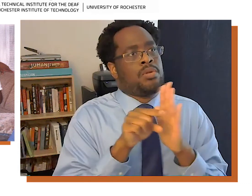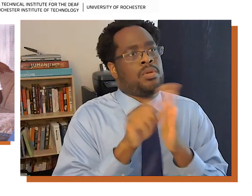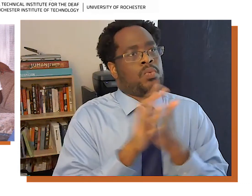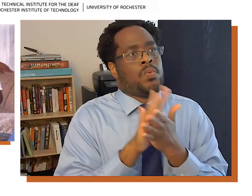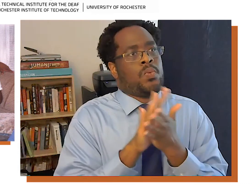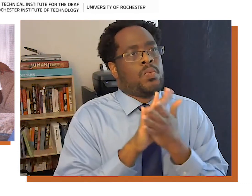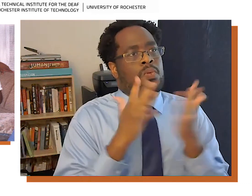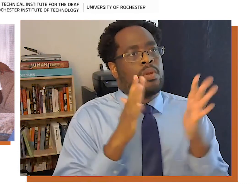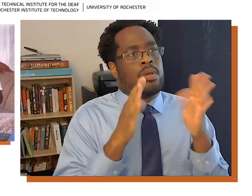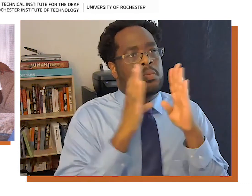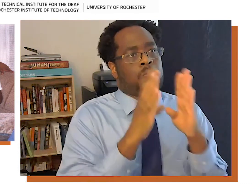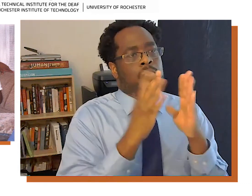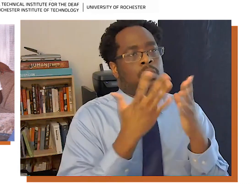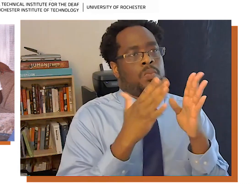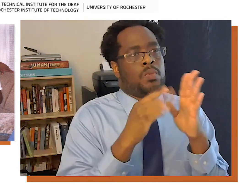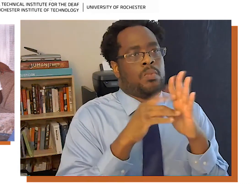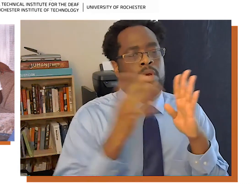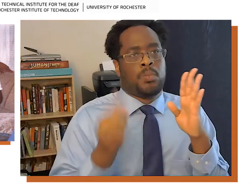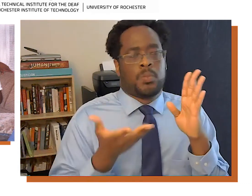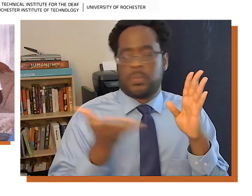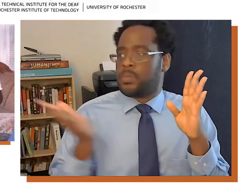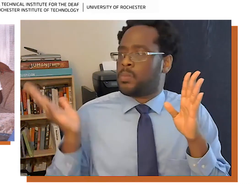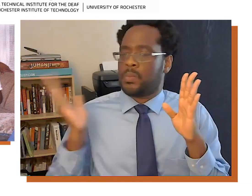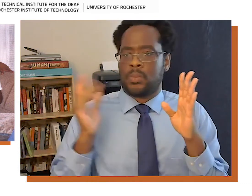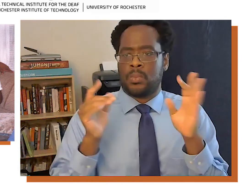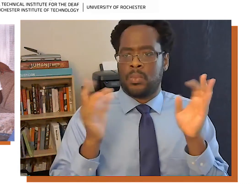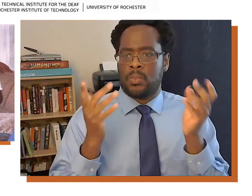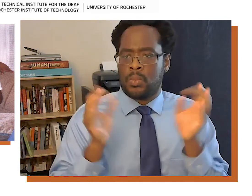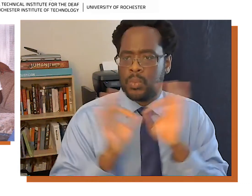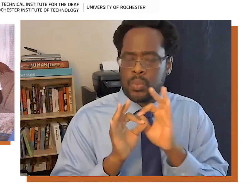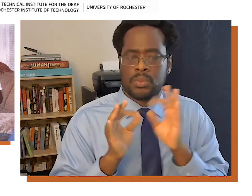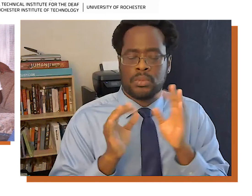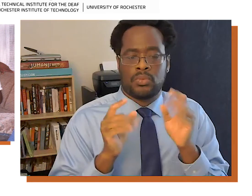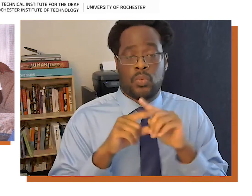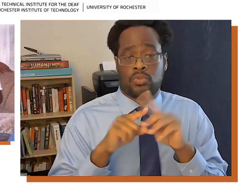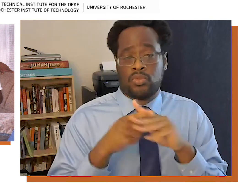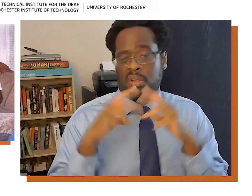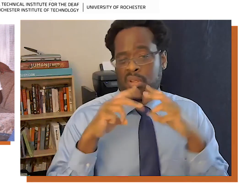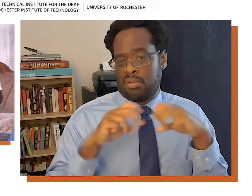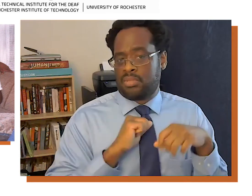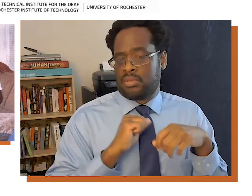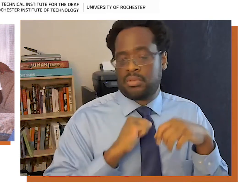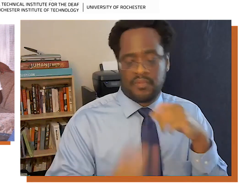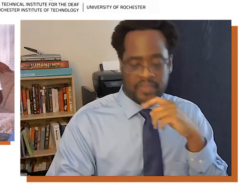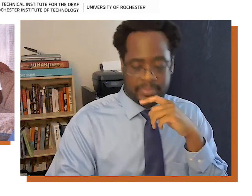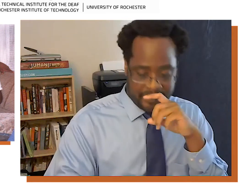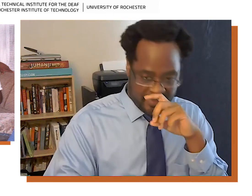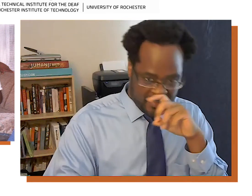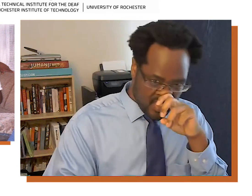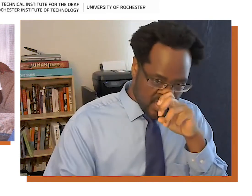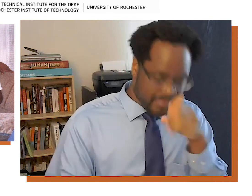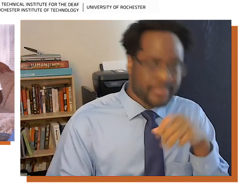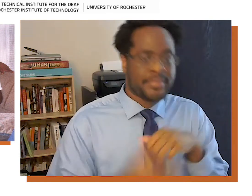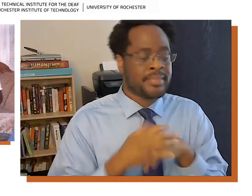and to realize that my sole focus on academics and school made me miss out on a lot of other things that were important.